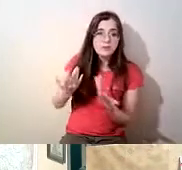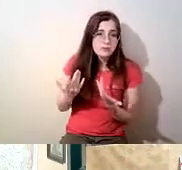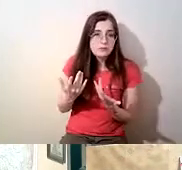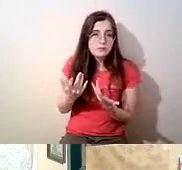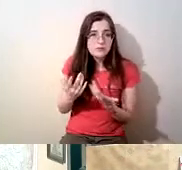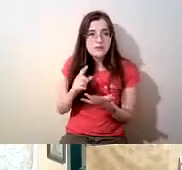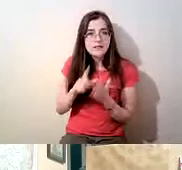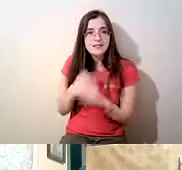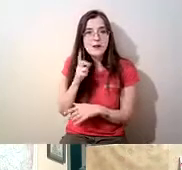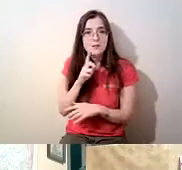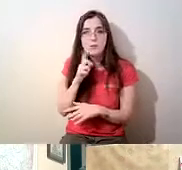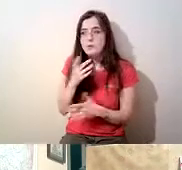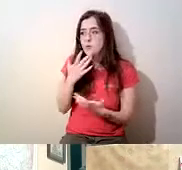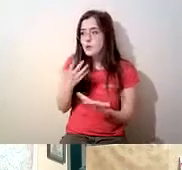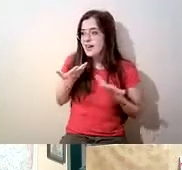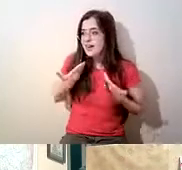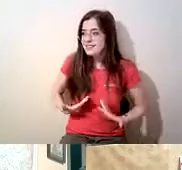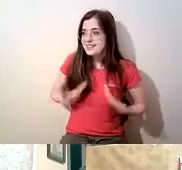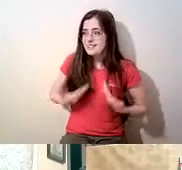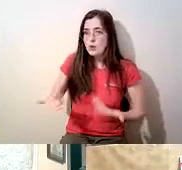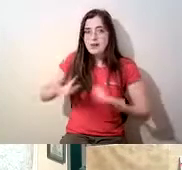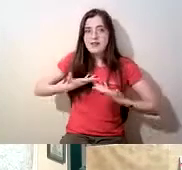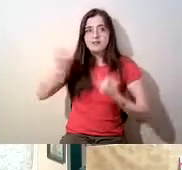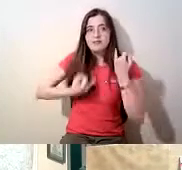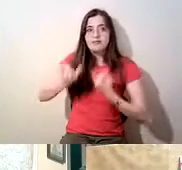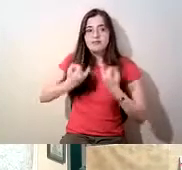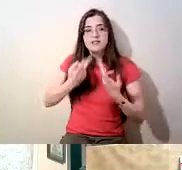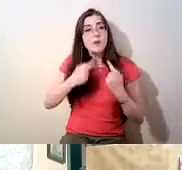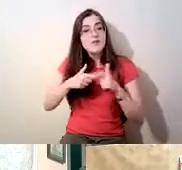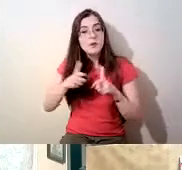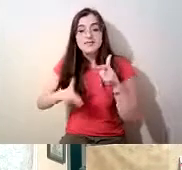so when we're existing in a visible way such as cycling this can increase the levels of abuse